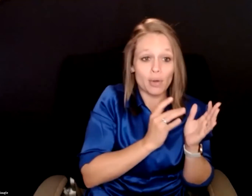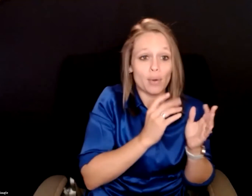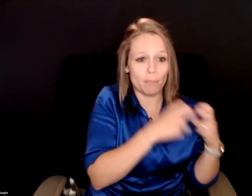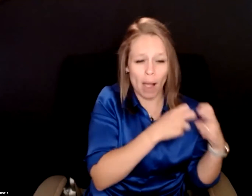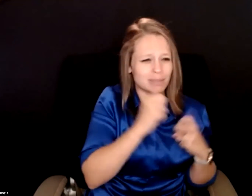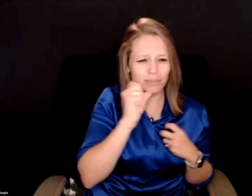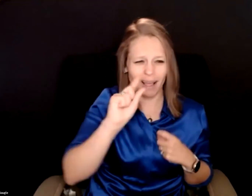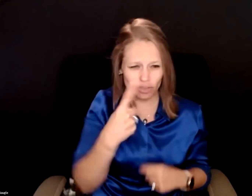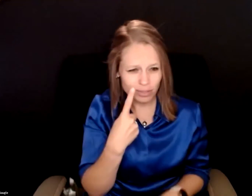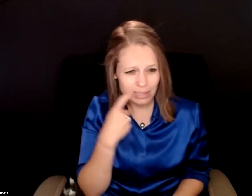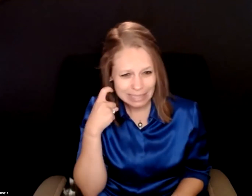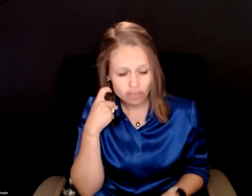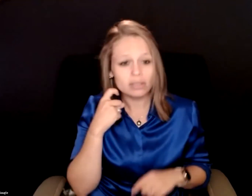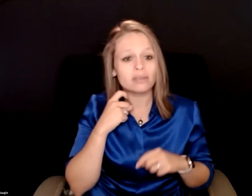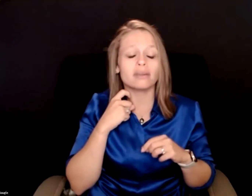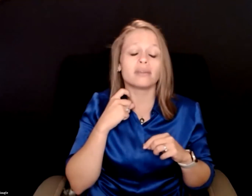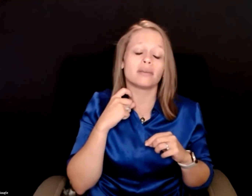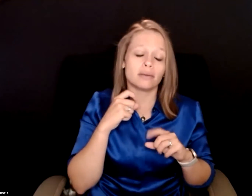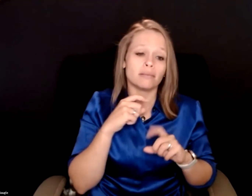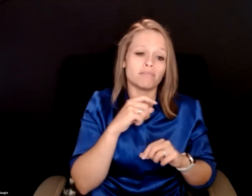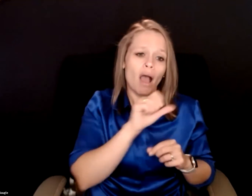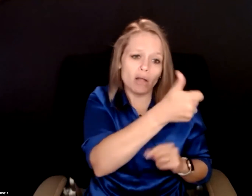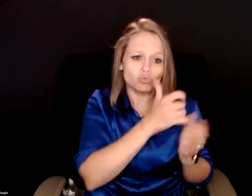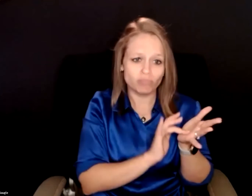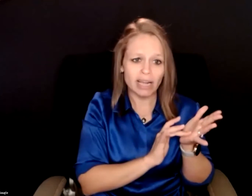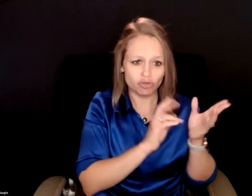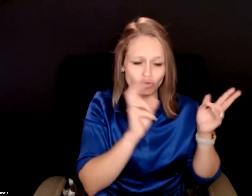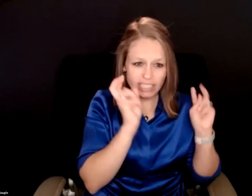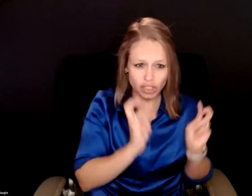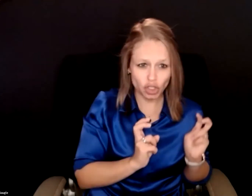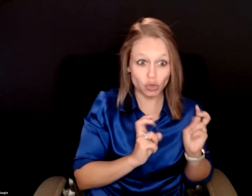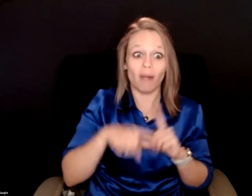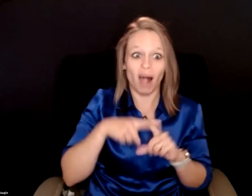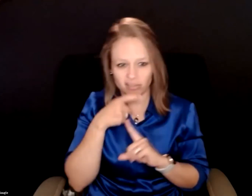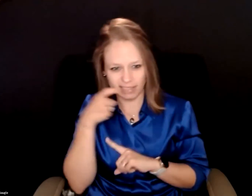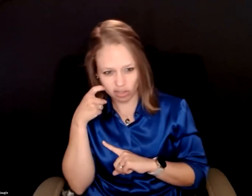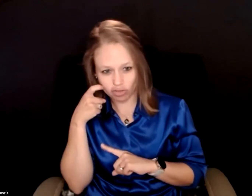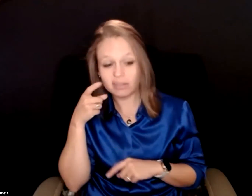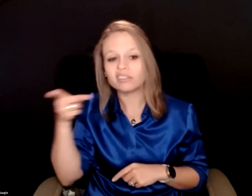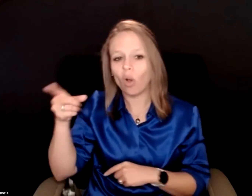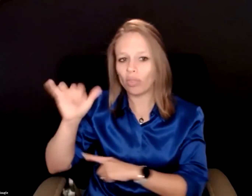I also had addiction. She really talked to some other people.